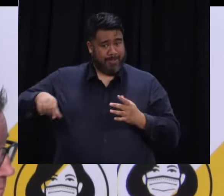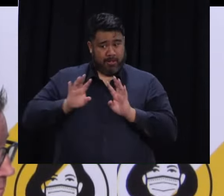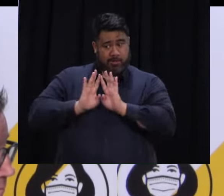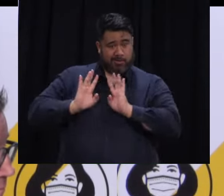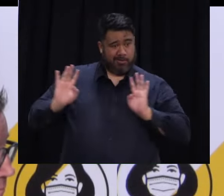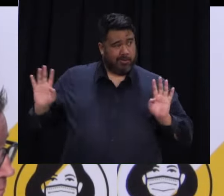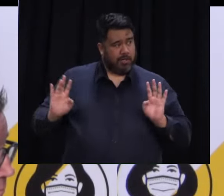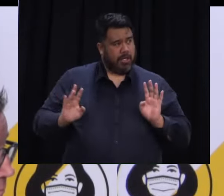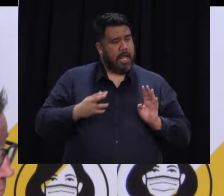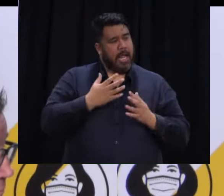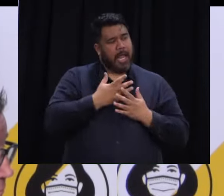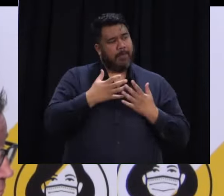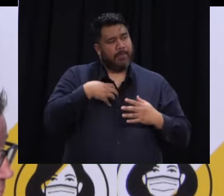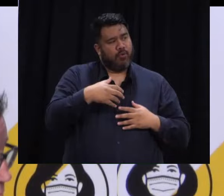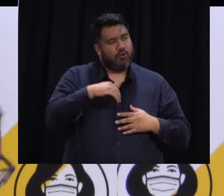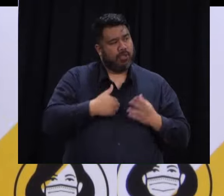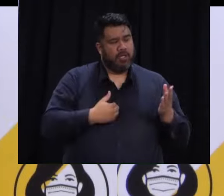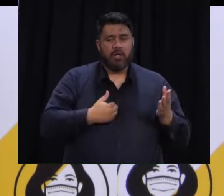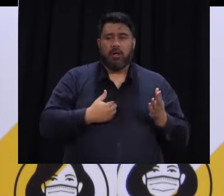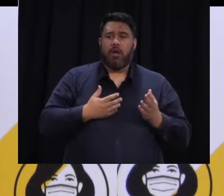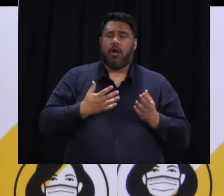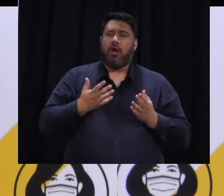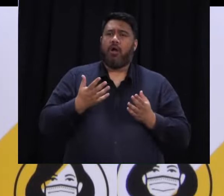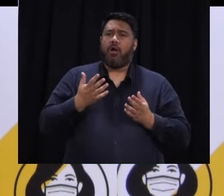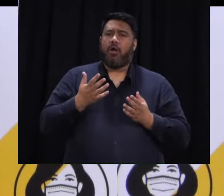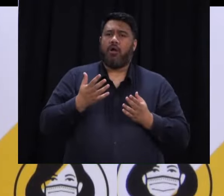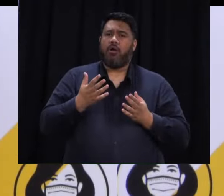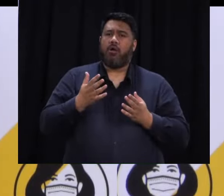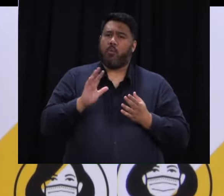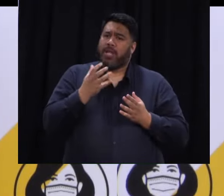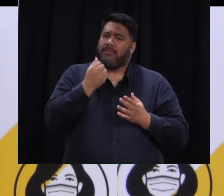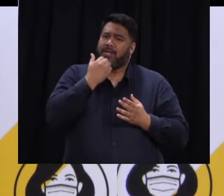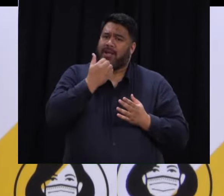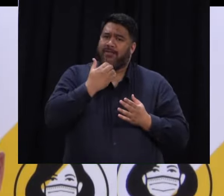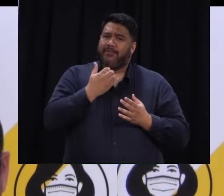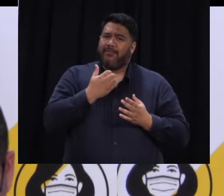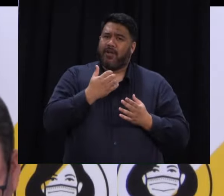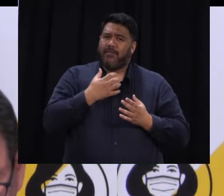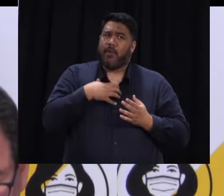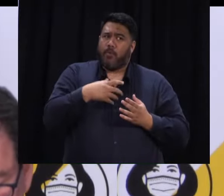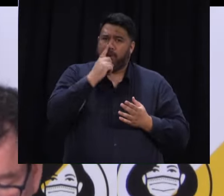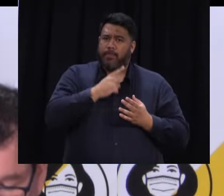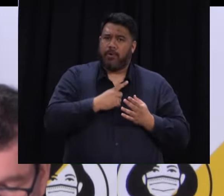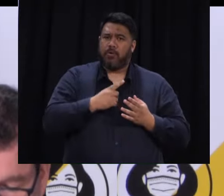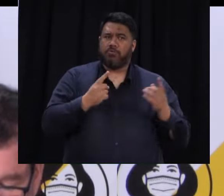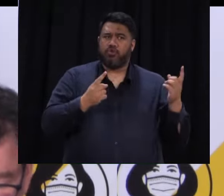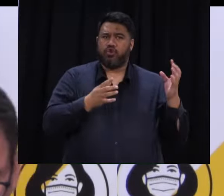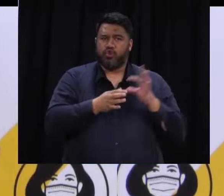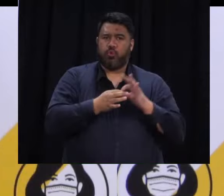With the contact tracers, how many are you short? Nearly